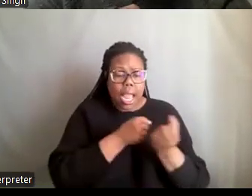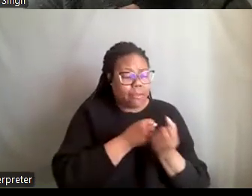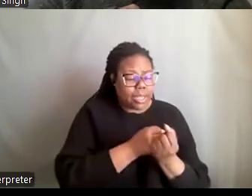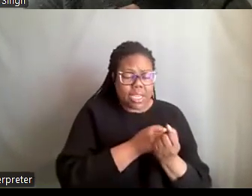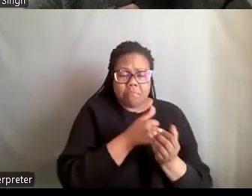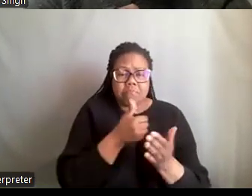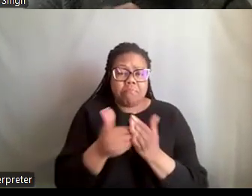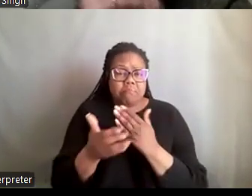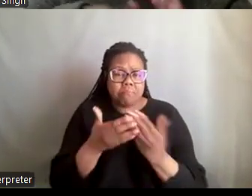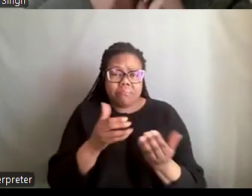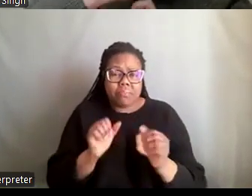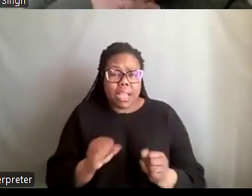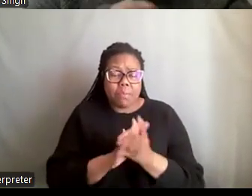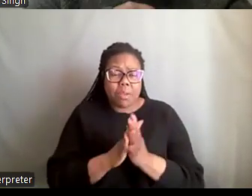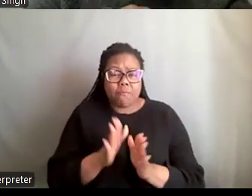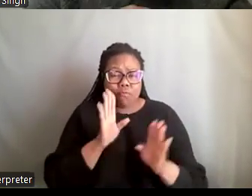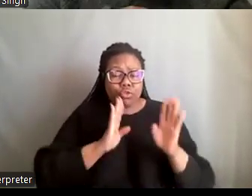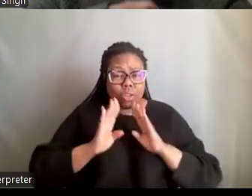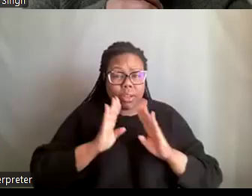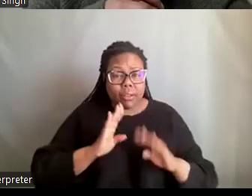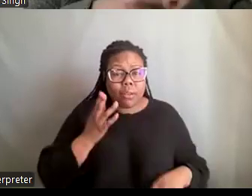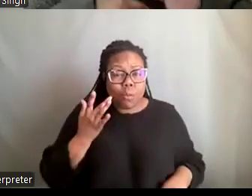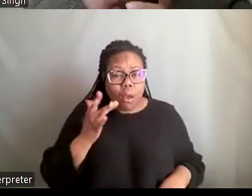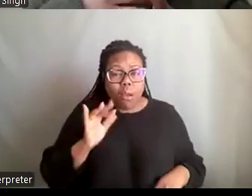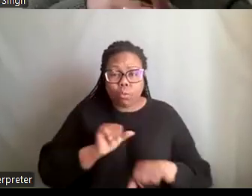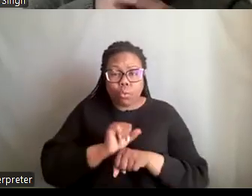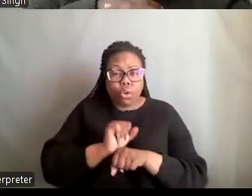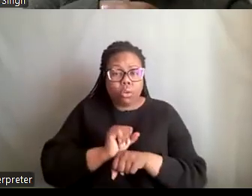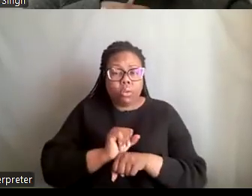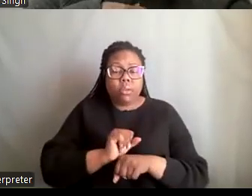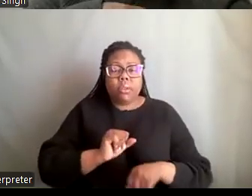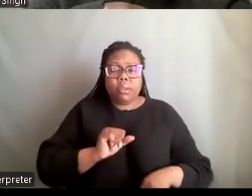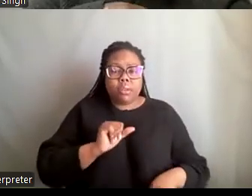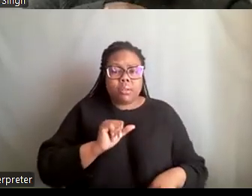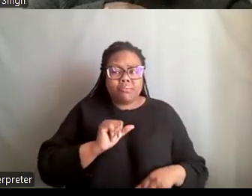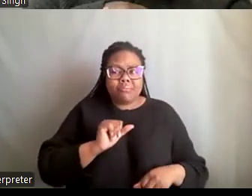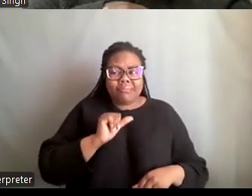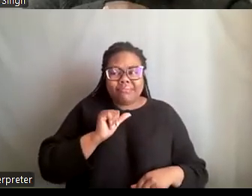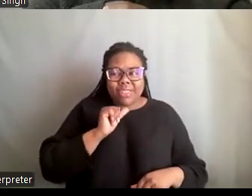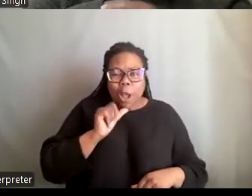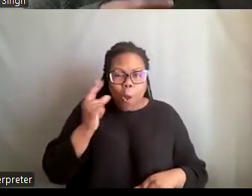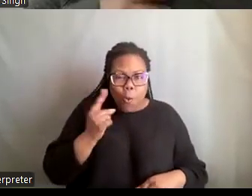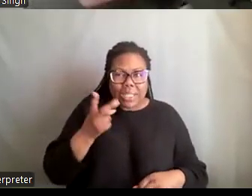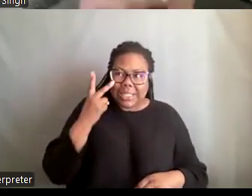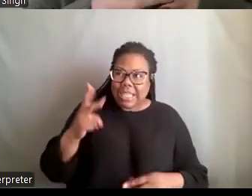organizing or whether it's policy or advocacy, it can get frustrating because when you' re doing that work, you're not